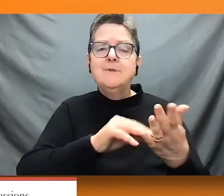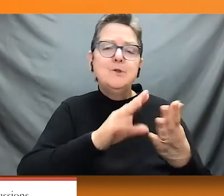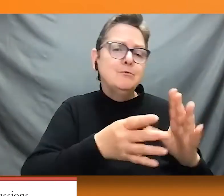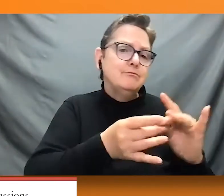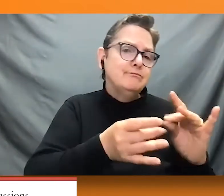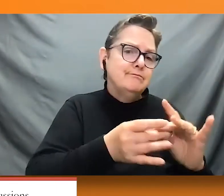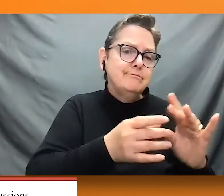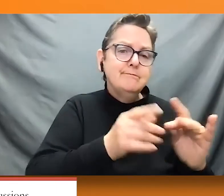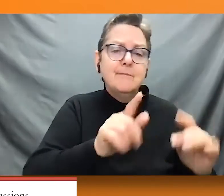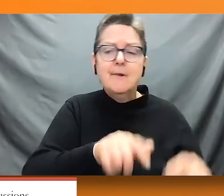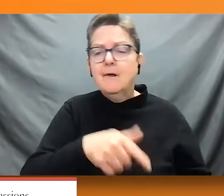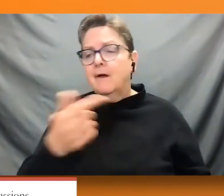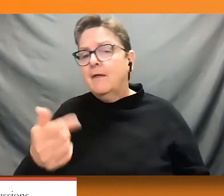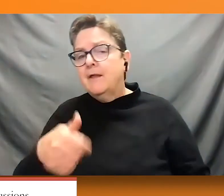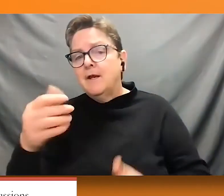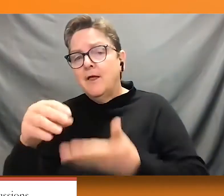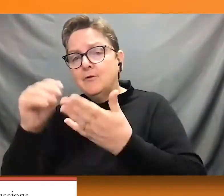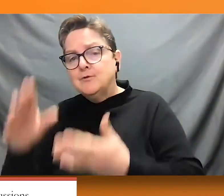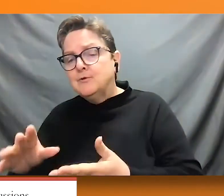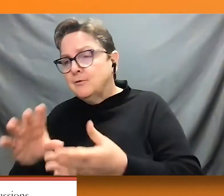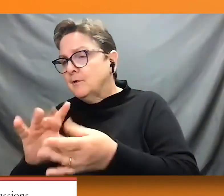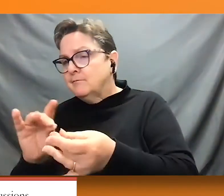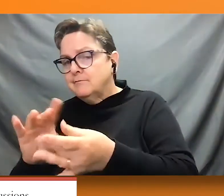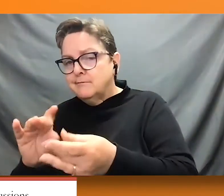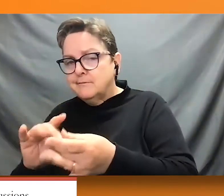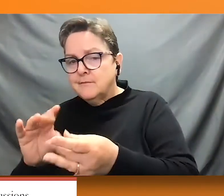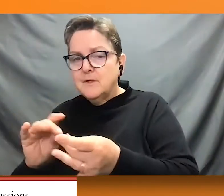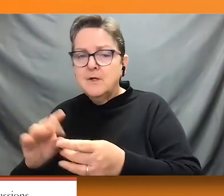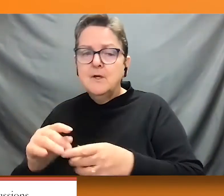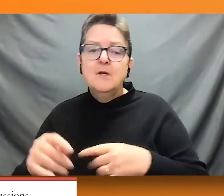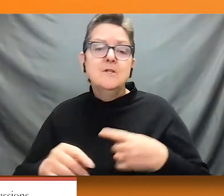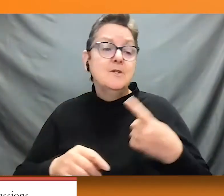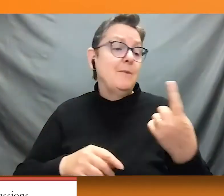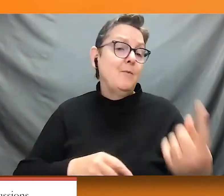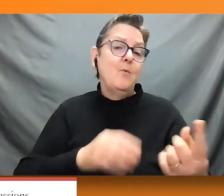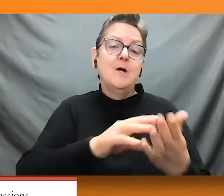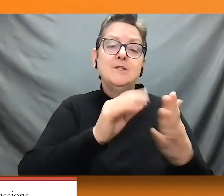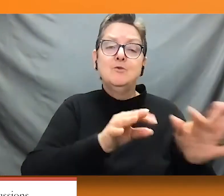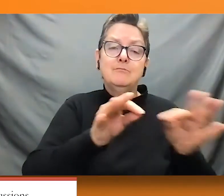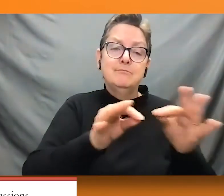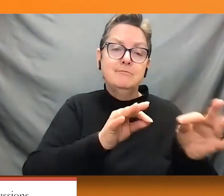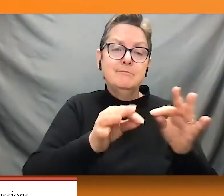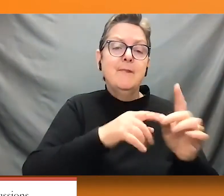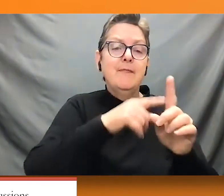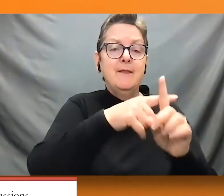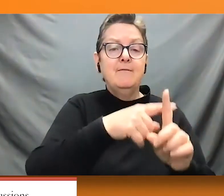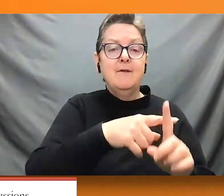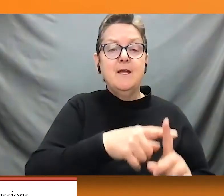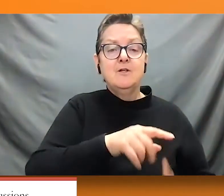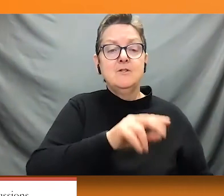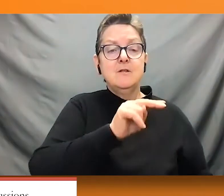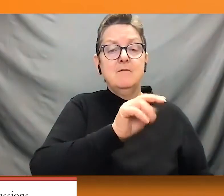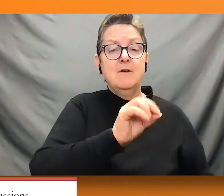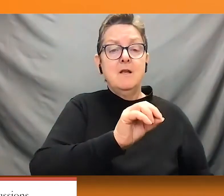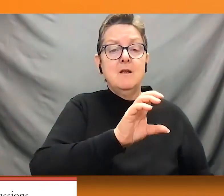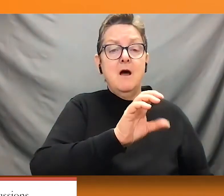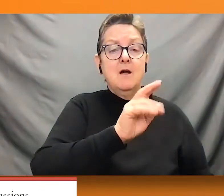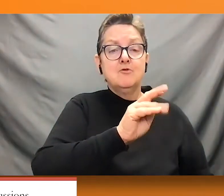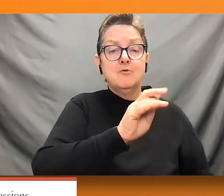"So, Jamie, can you tell me what nocturnal, "what is an advantage of nocturnal animal?